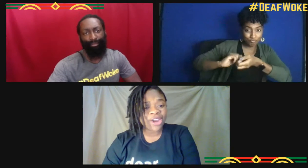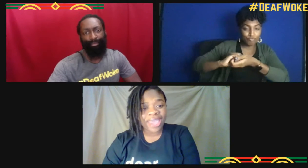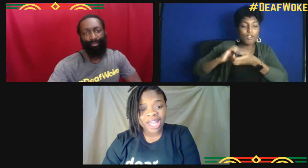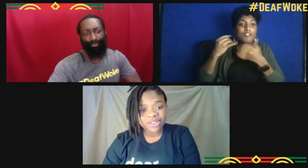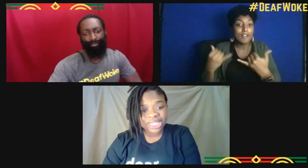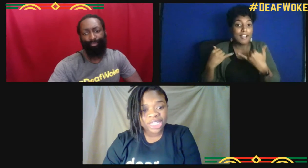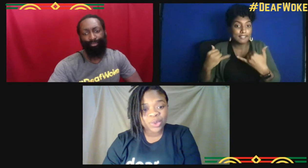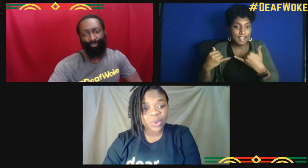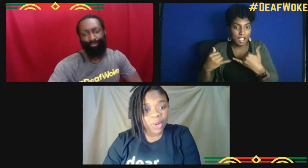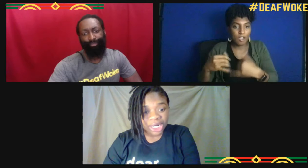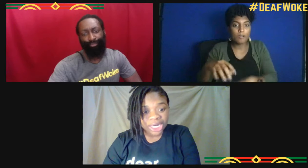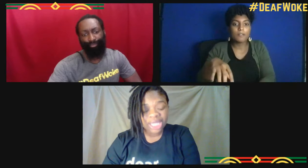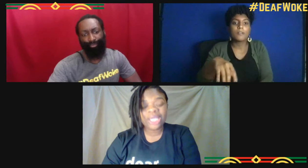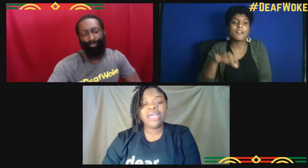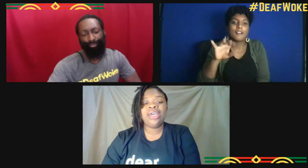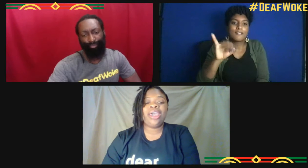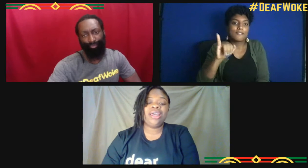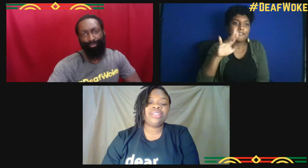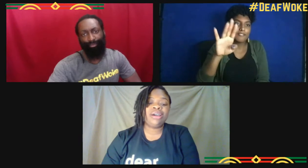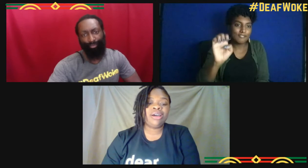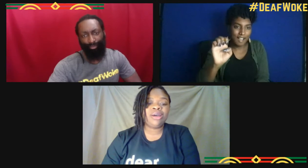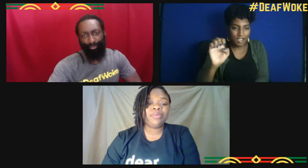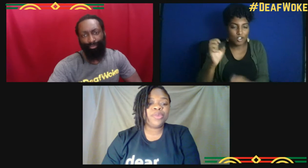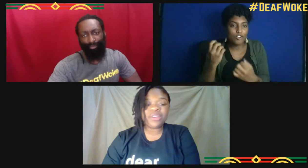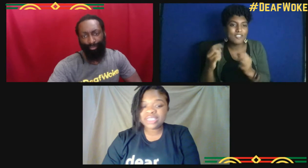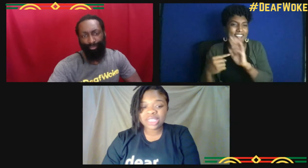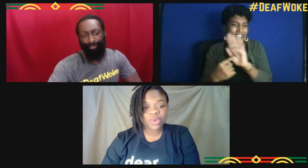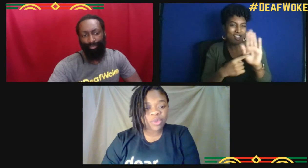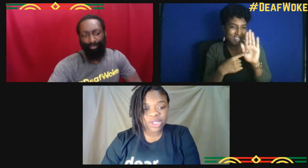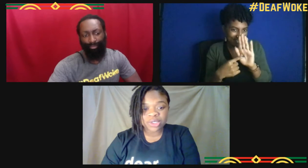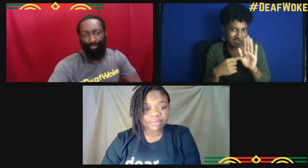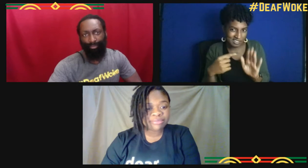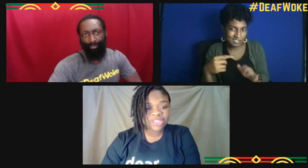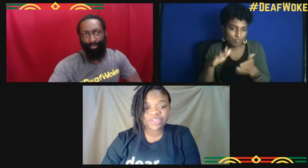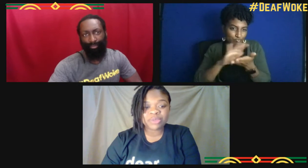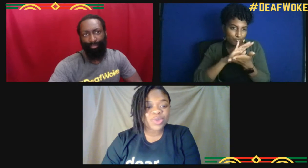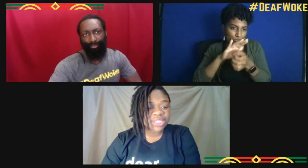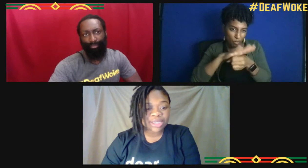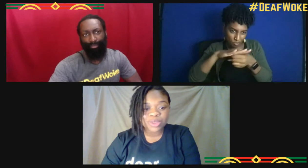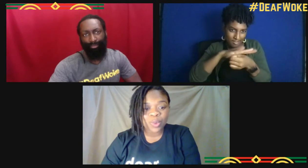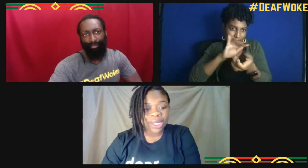the Dyer Gallery in New York and previously we've worked at different museums